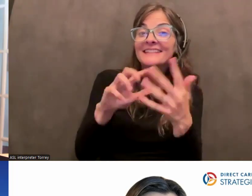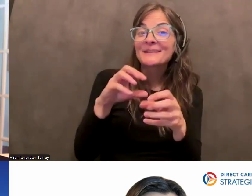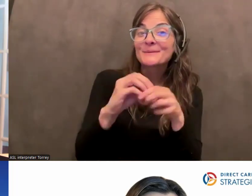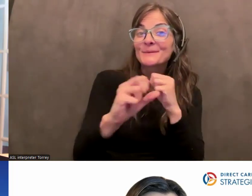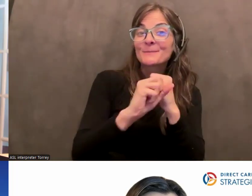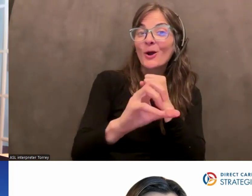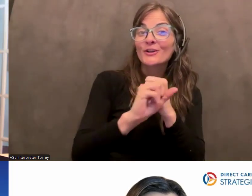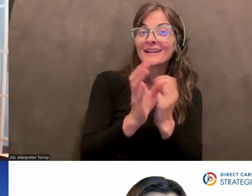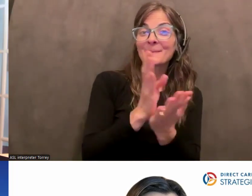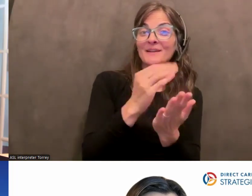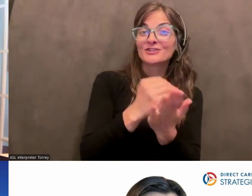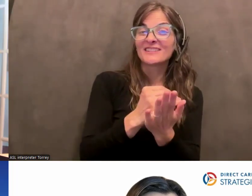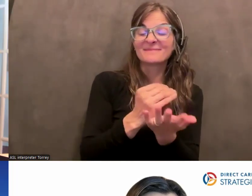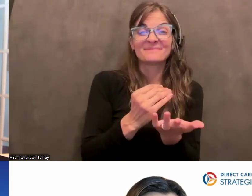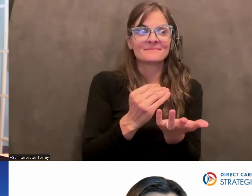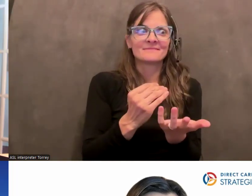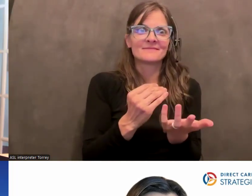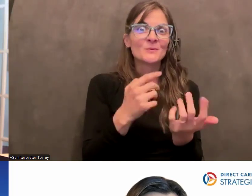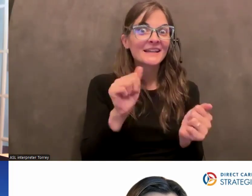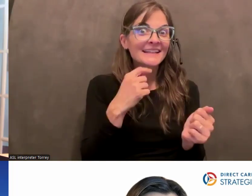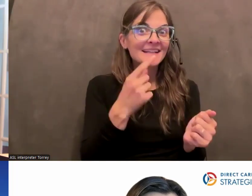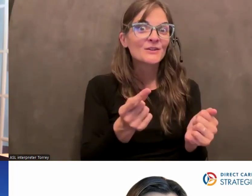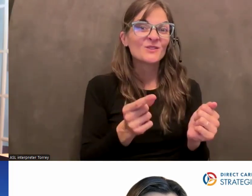to turn off our registrations because our marketing was so good.